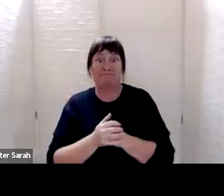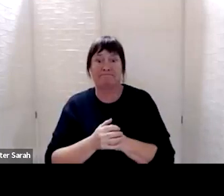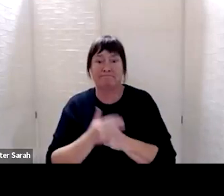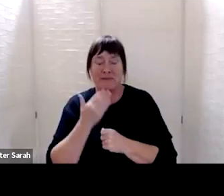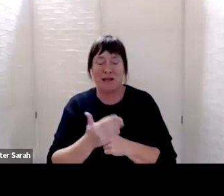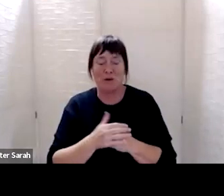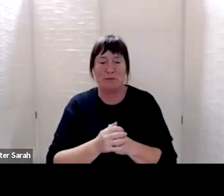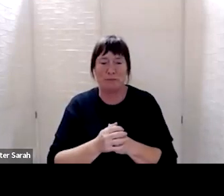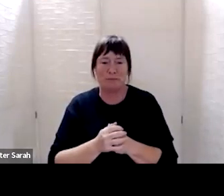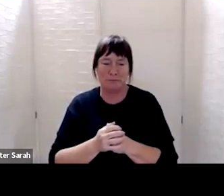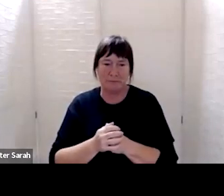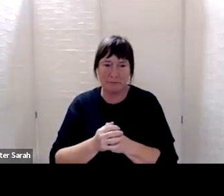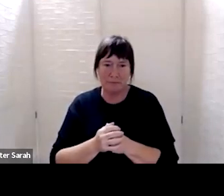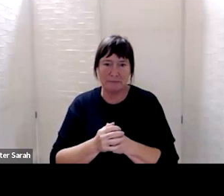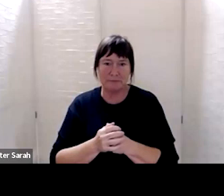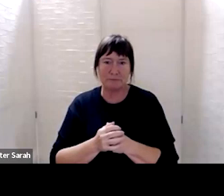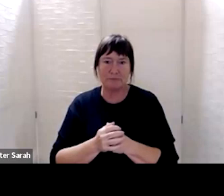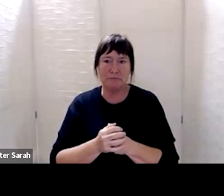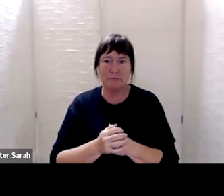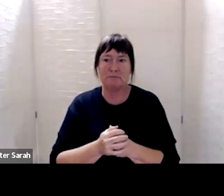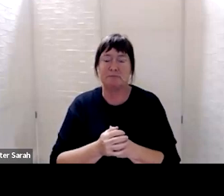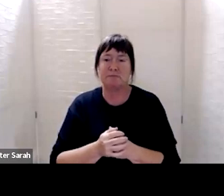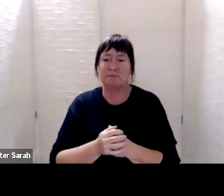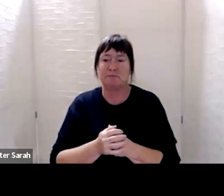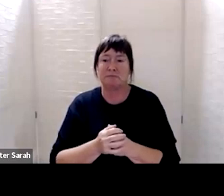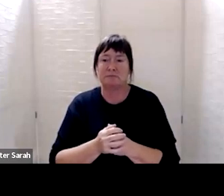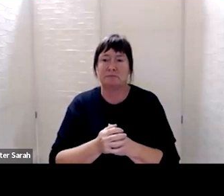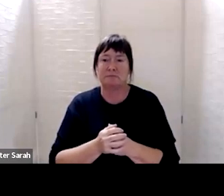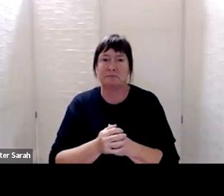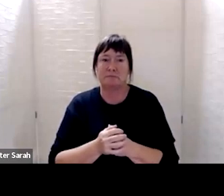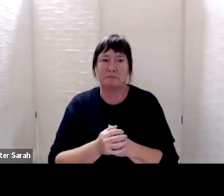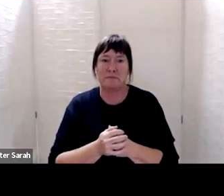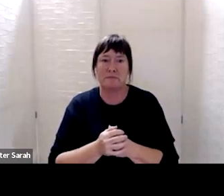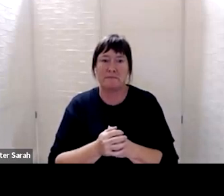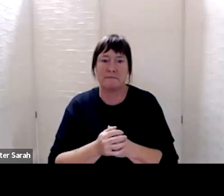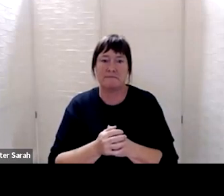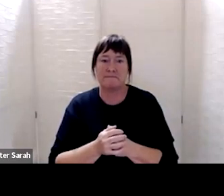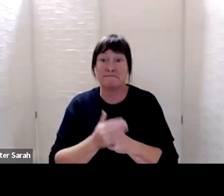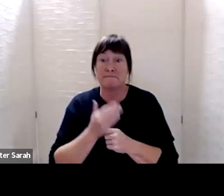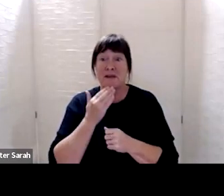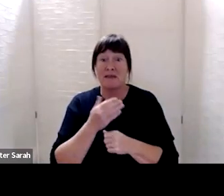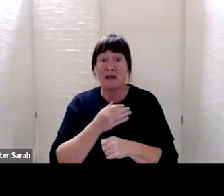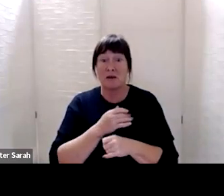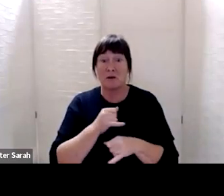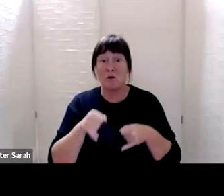Kia ora. Thanks for that Loren.